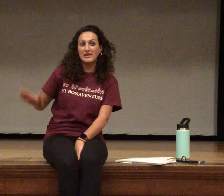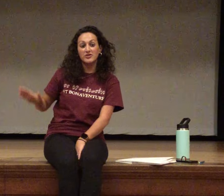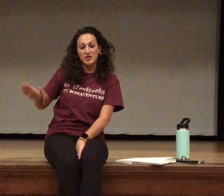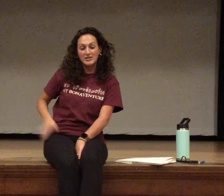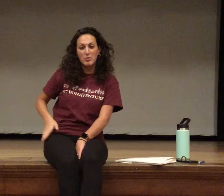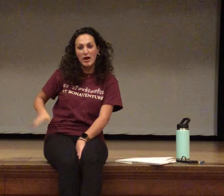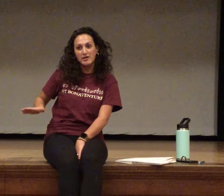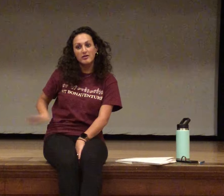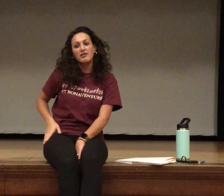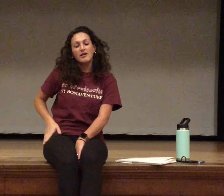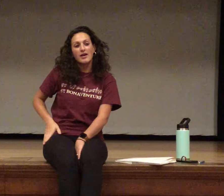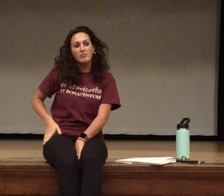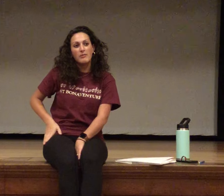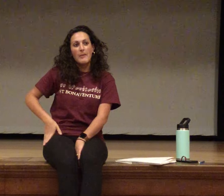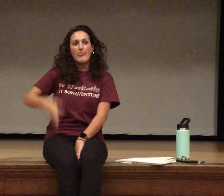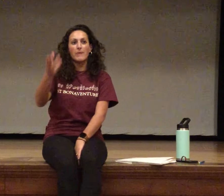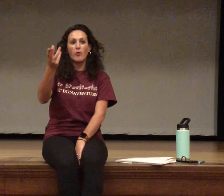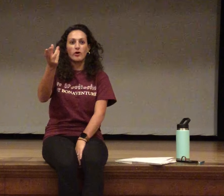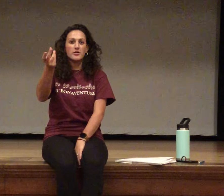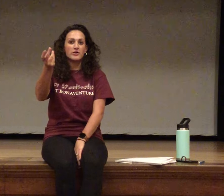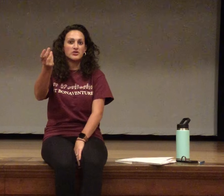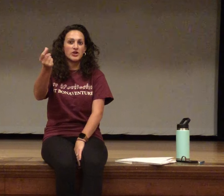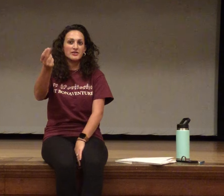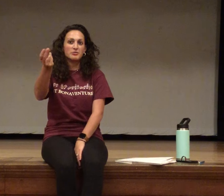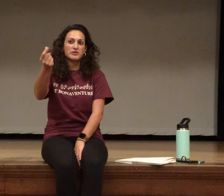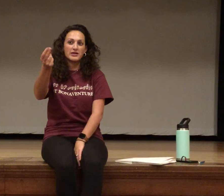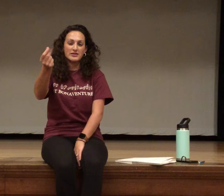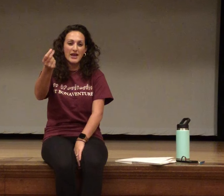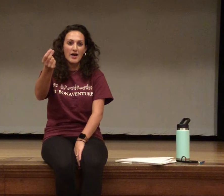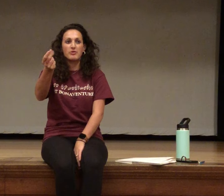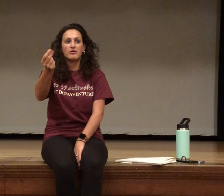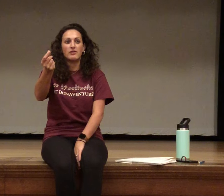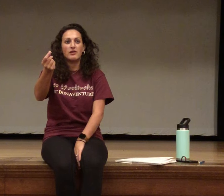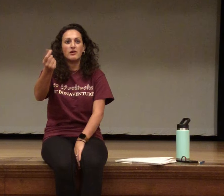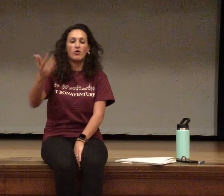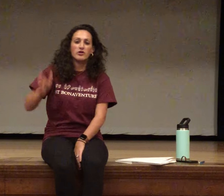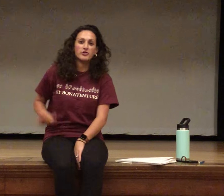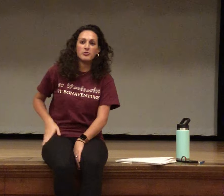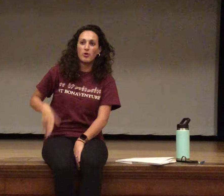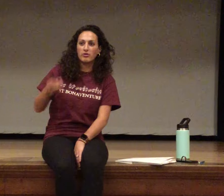can either just Pat your hip or you can just pretend to snap or you can do both